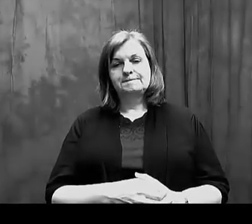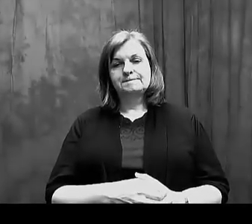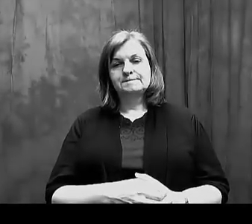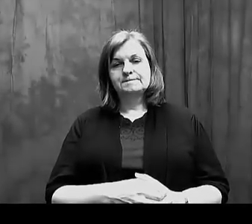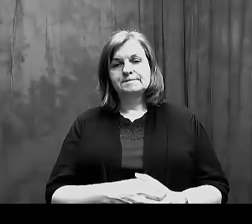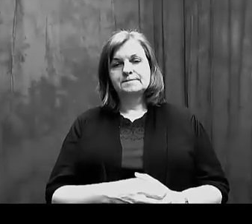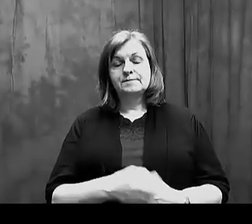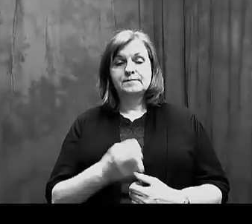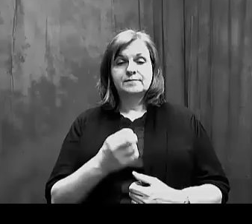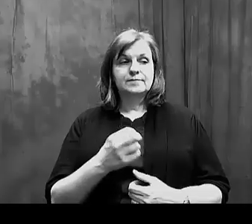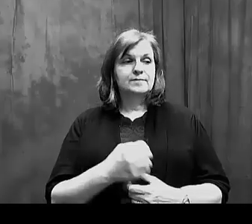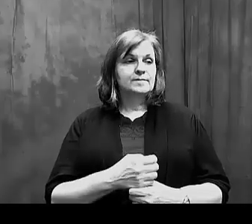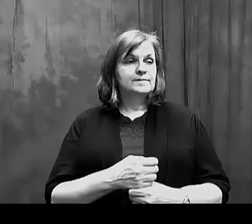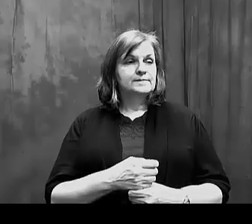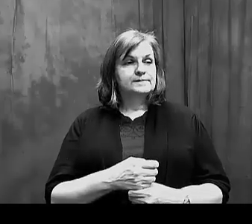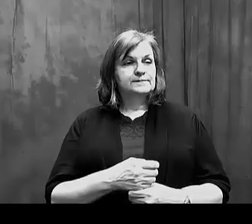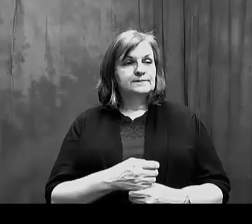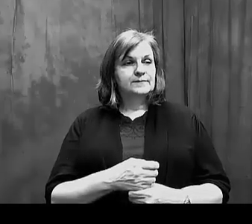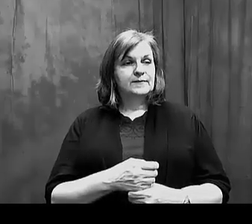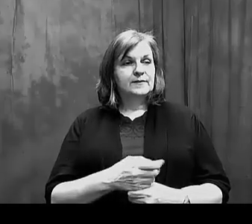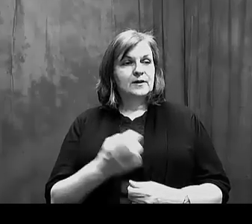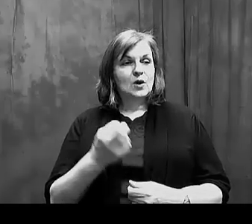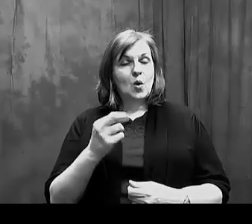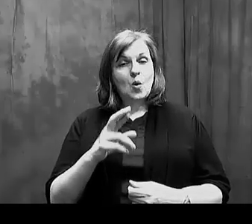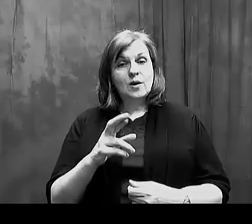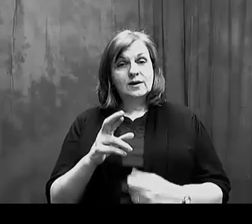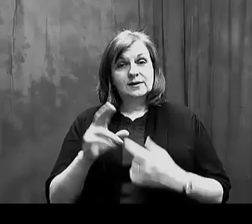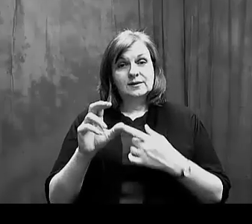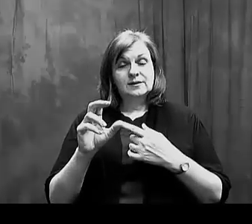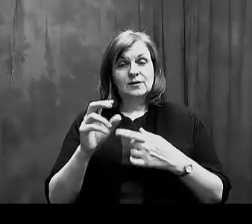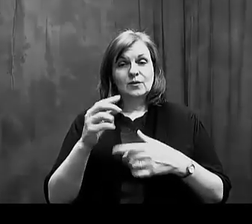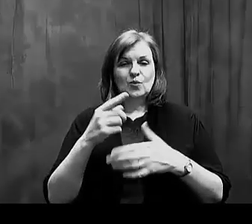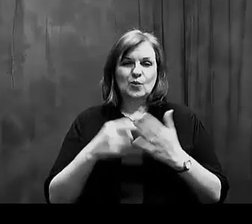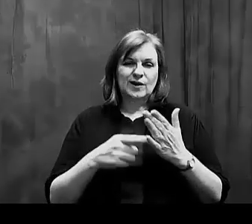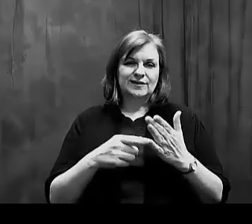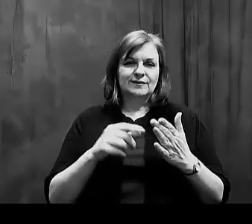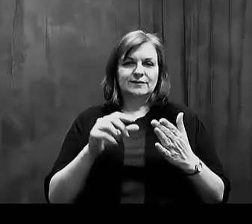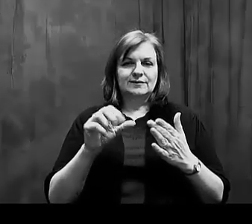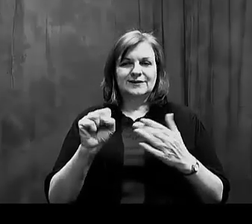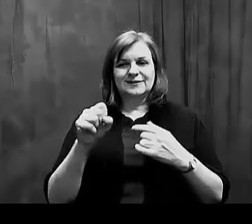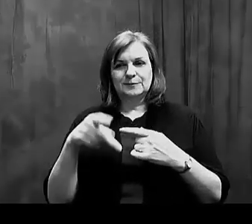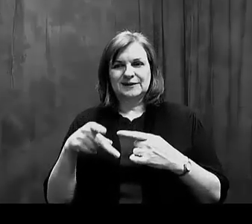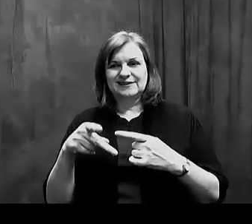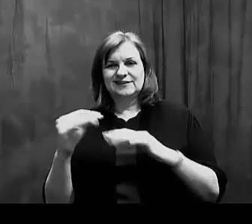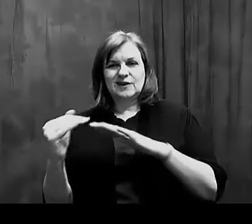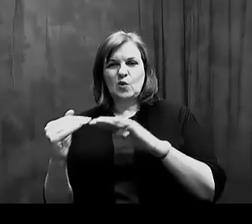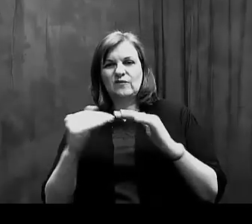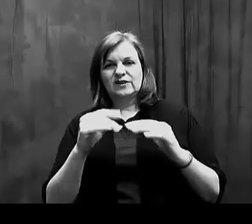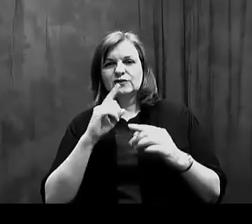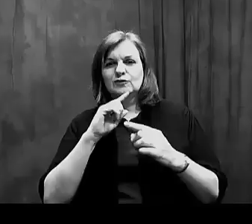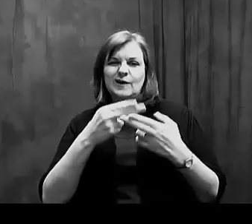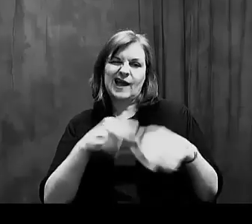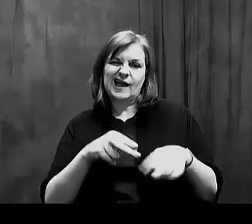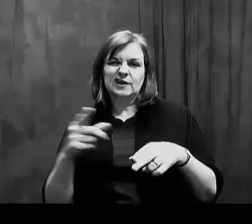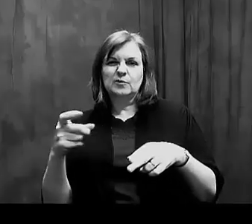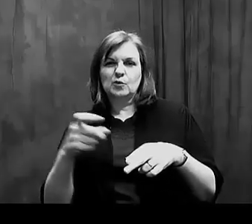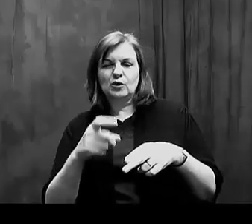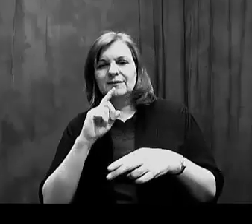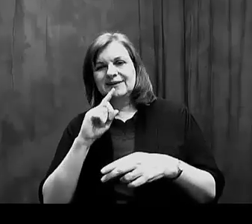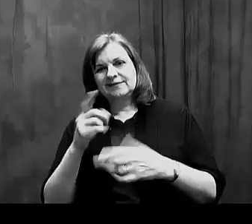remember sexual reproductions main goal is to increase genetic variability for organisms